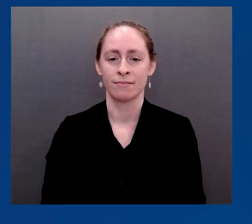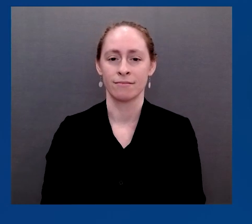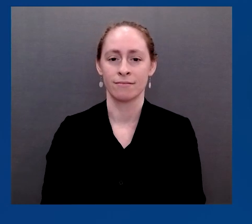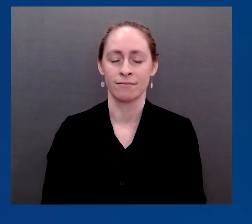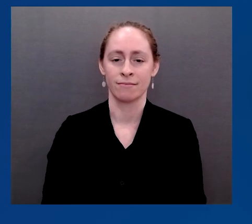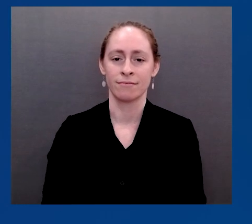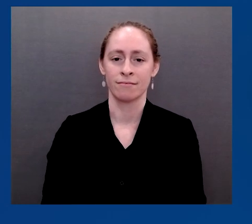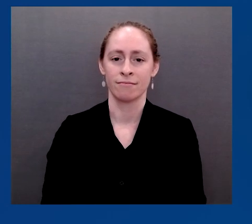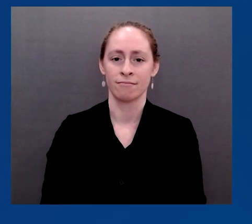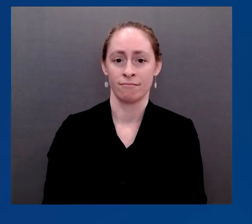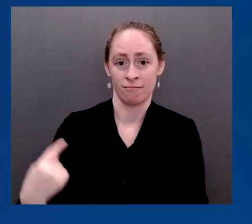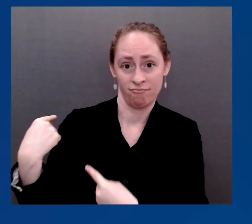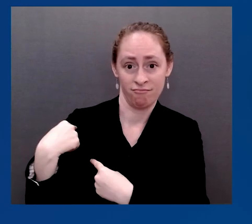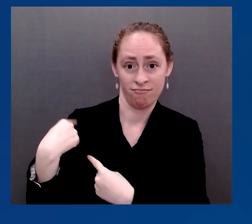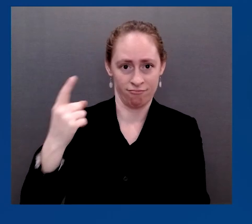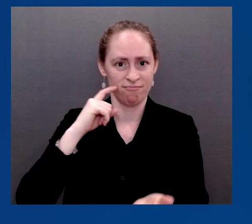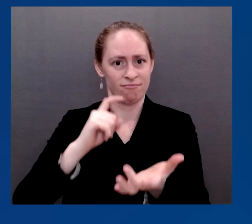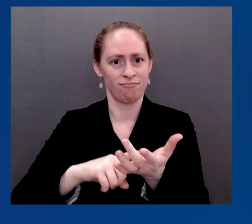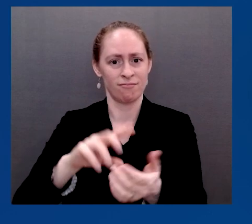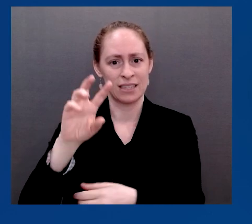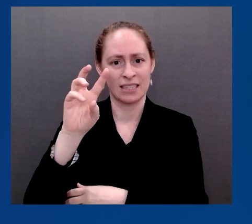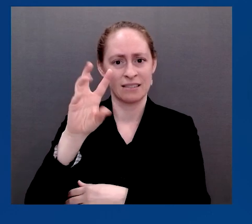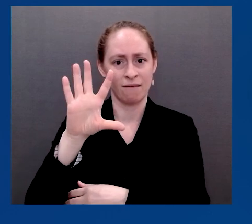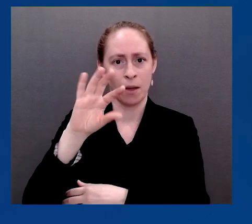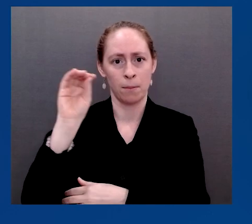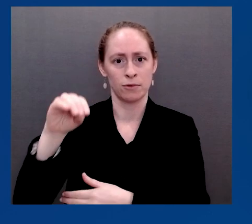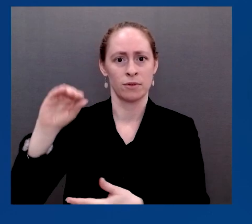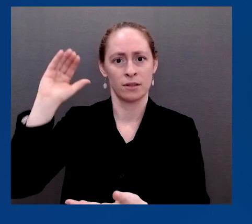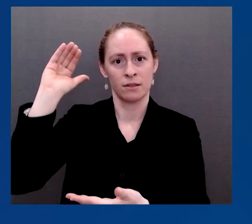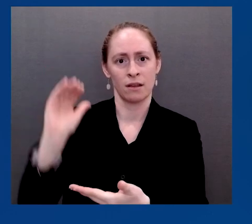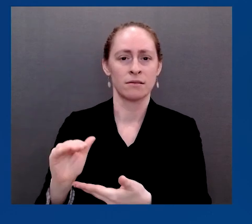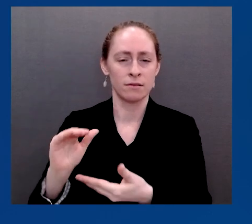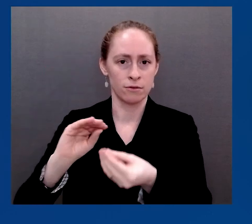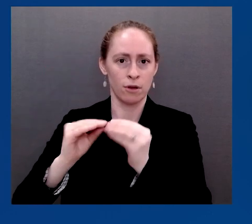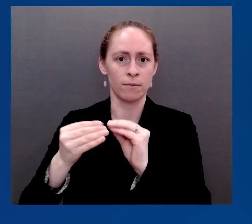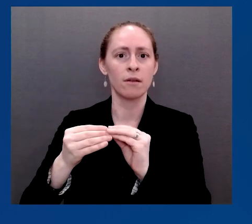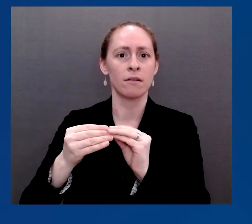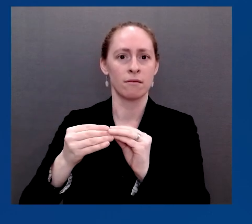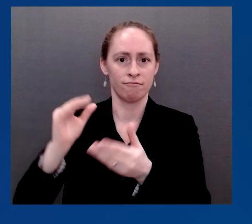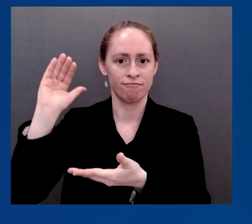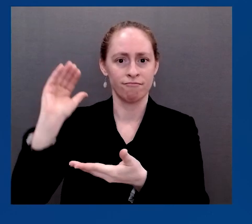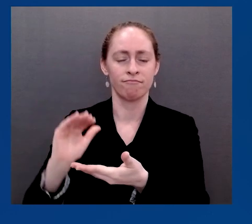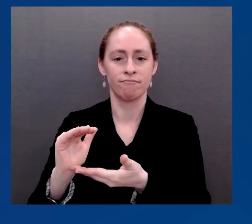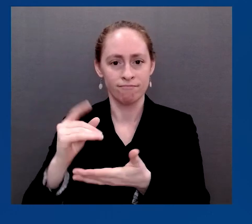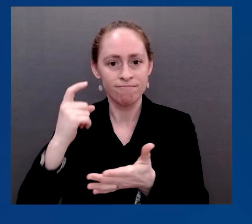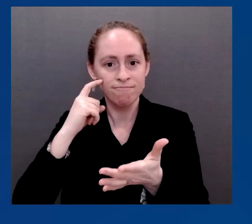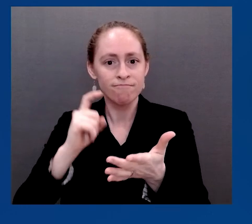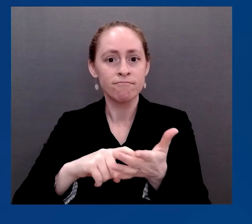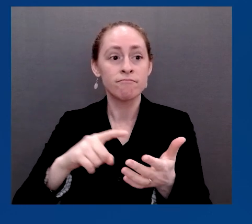The President's COVID plan is working. We're moving toward a time when COVID won't disrupt our daily lives,